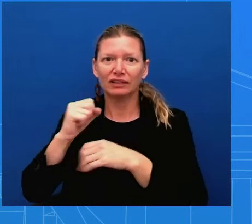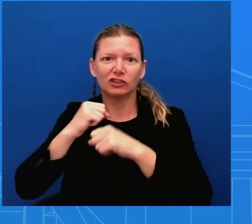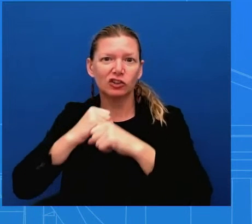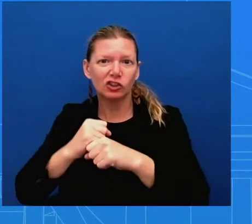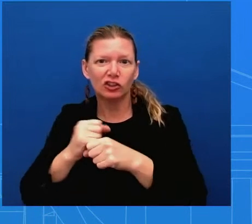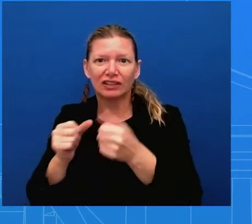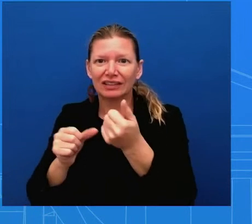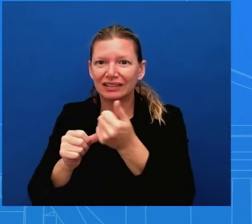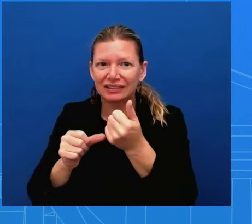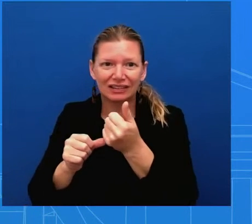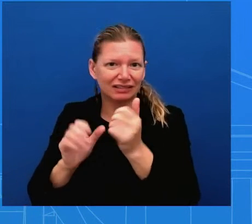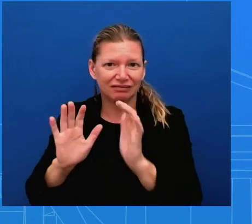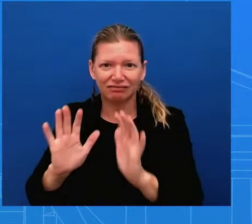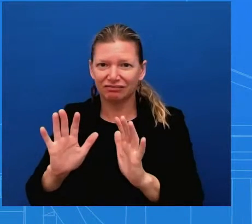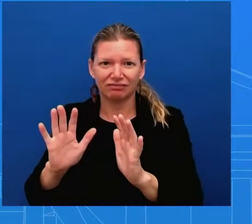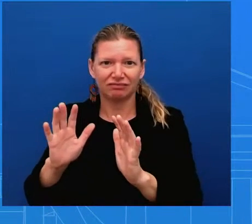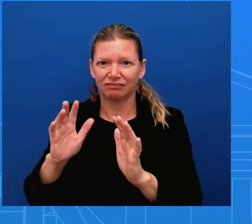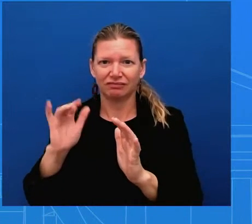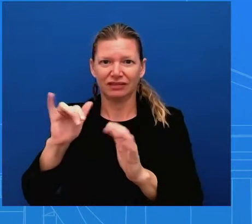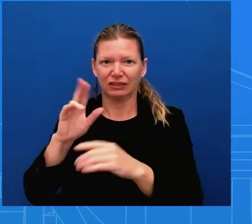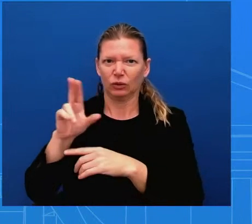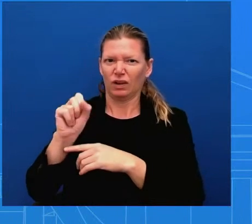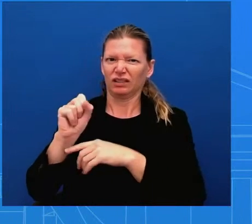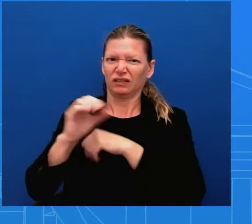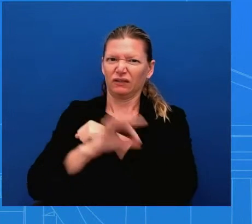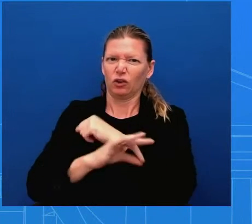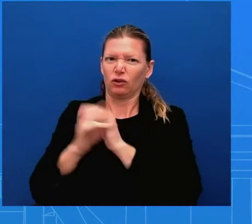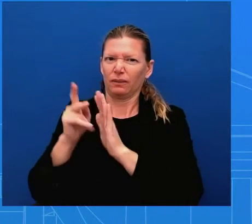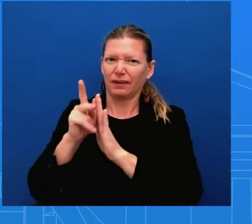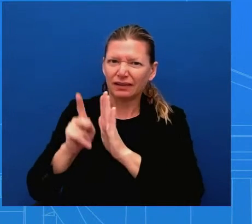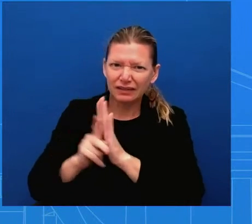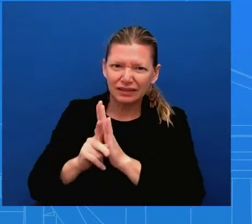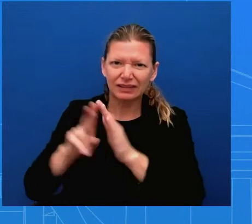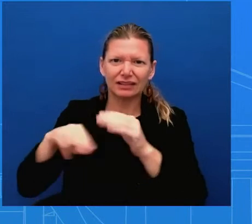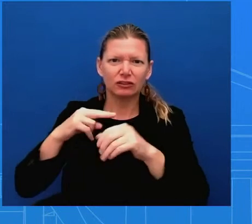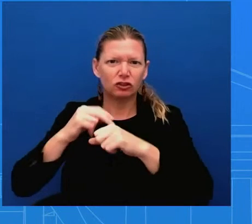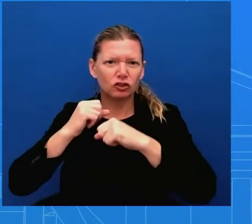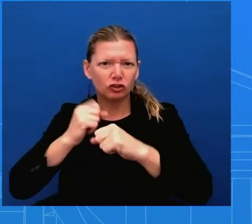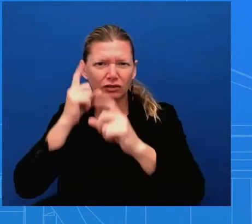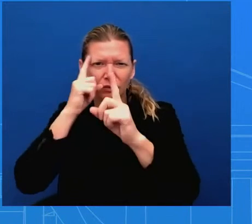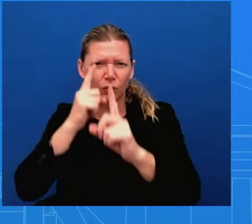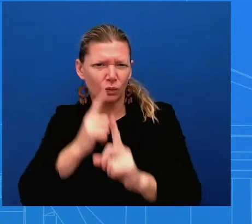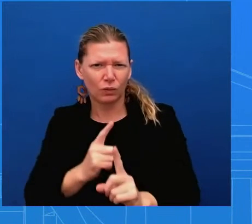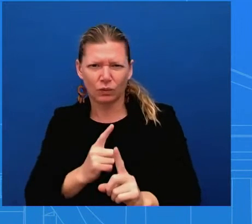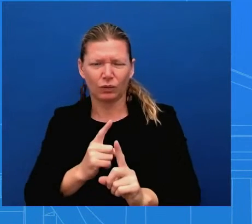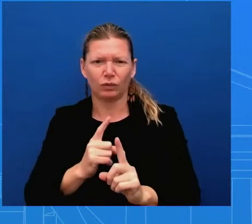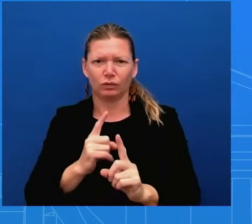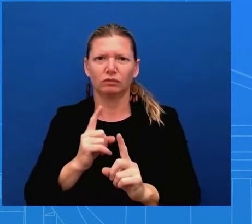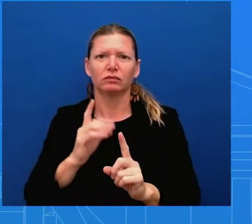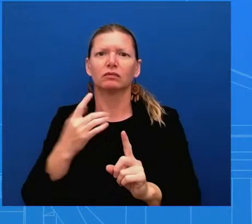that we plan to spend every last cent appropriated, consistent with legal obligations, including in the recent supplemental --